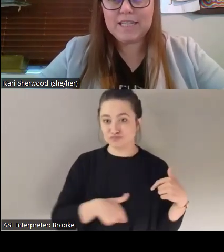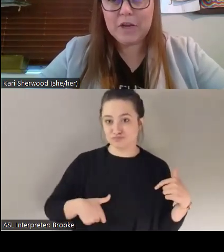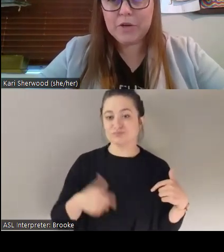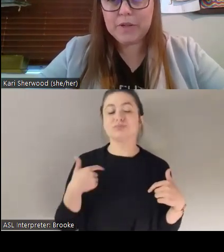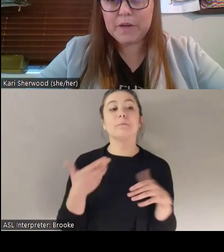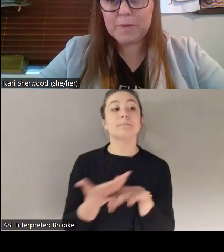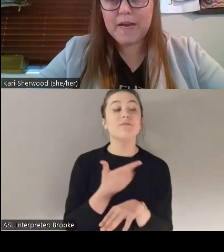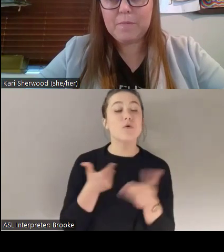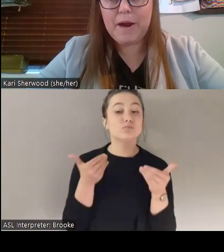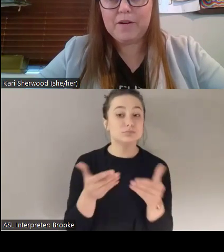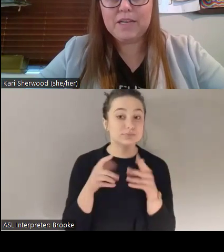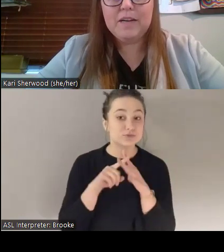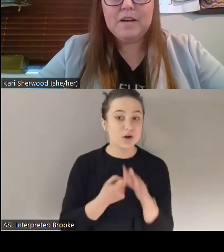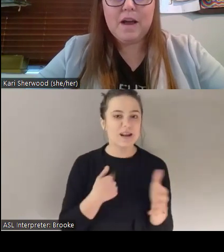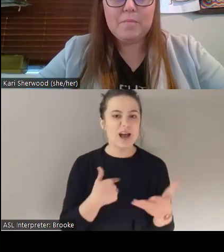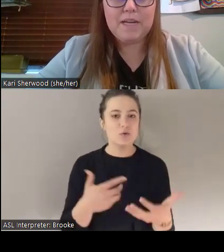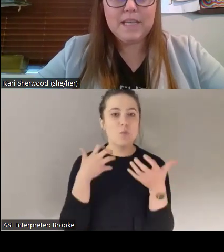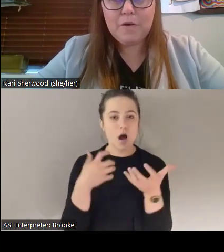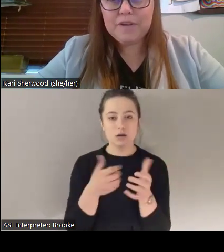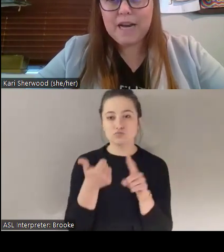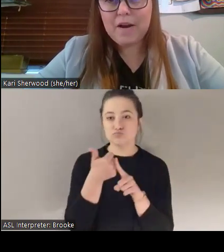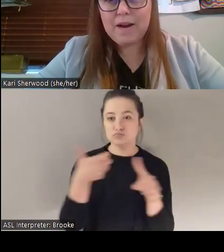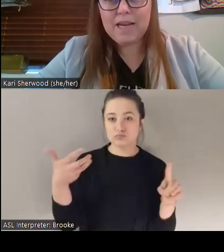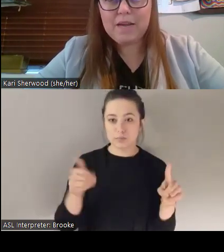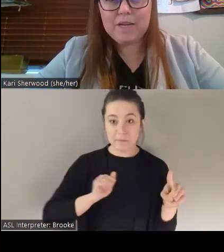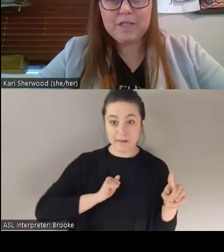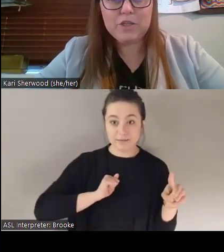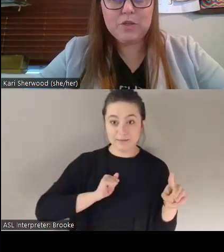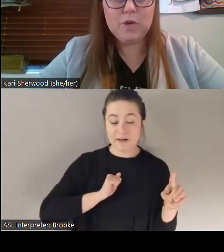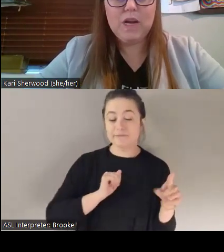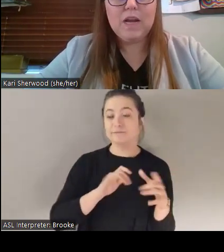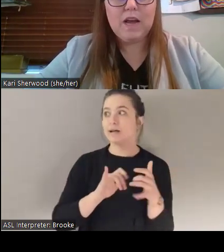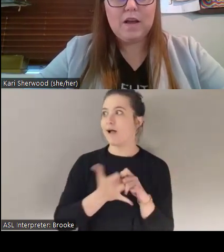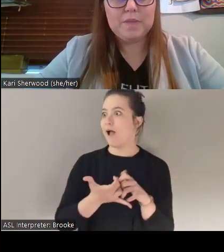tell you a little bit about myself and how I came into